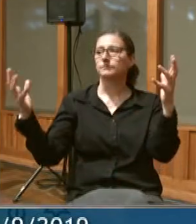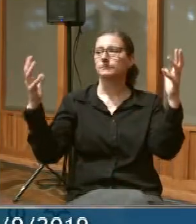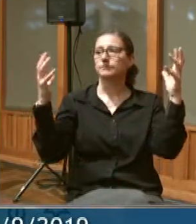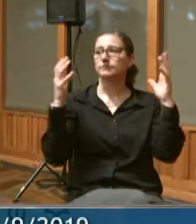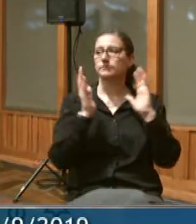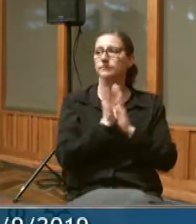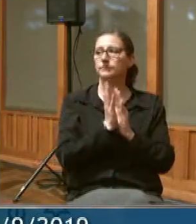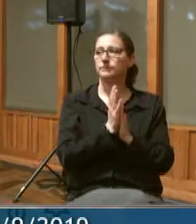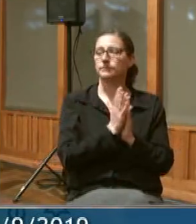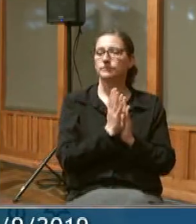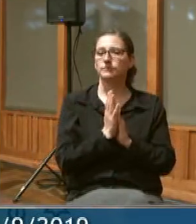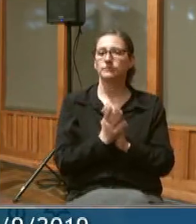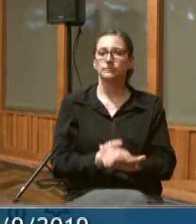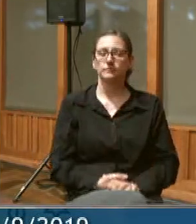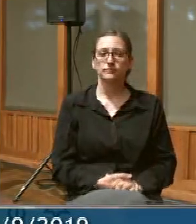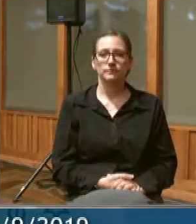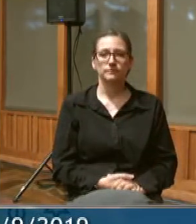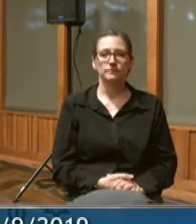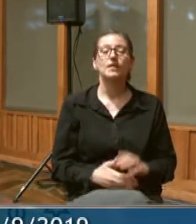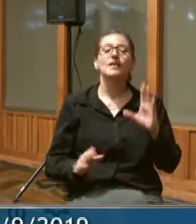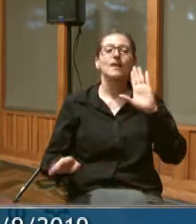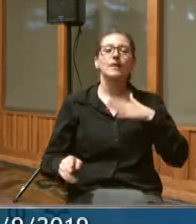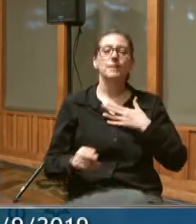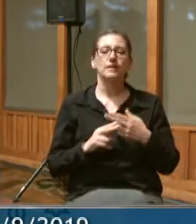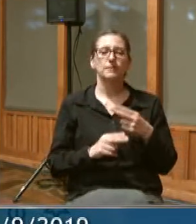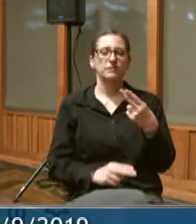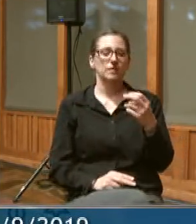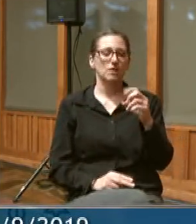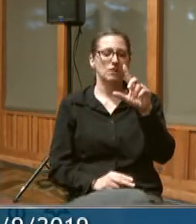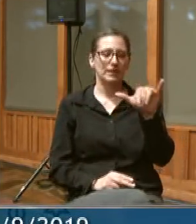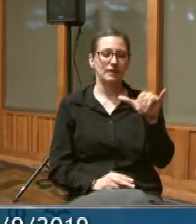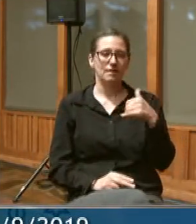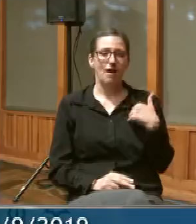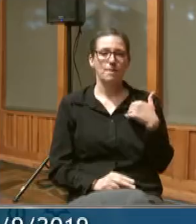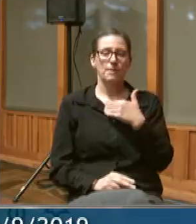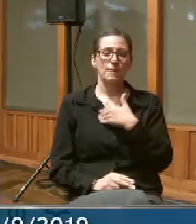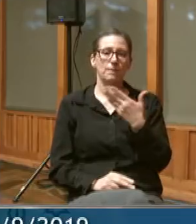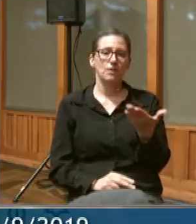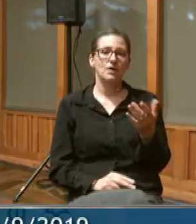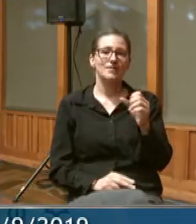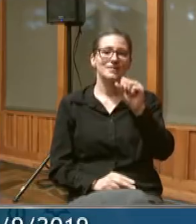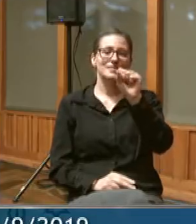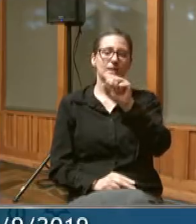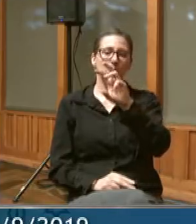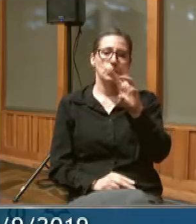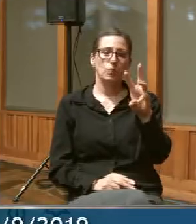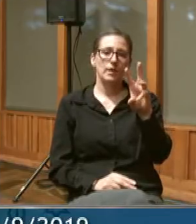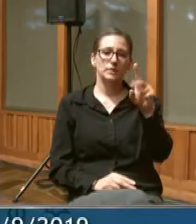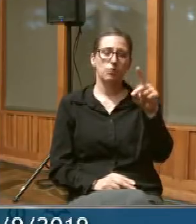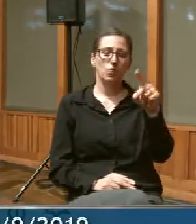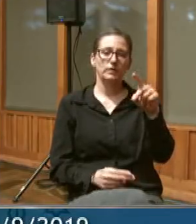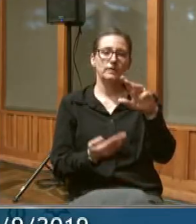USE THE MONEY.